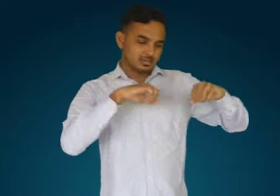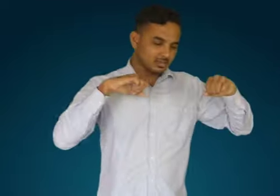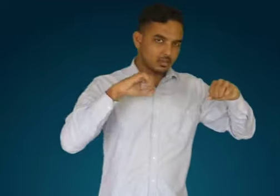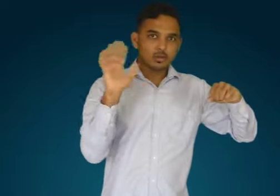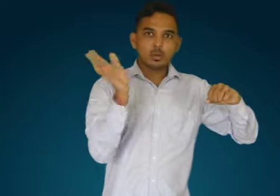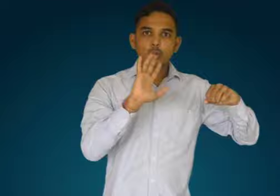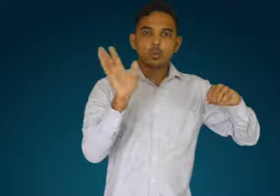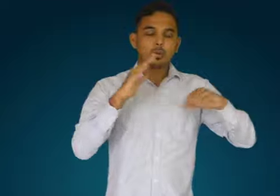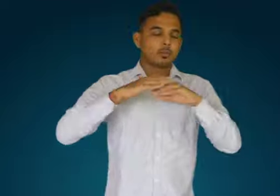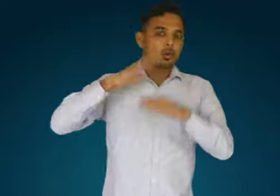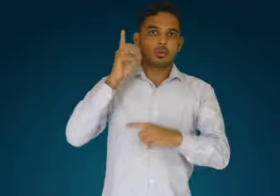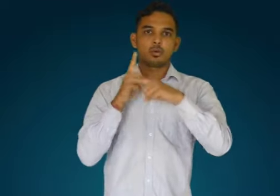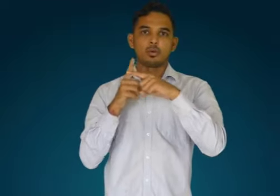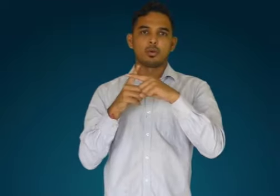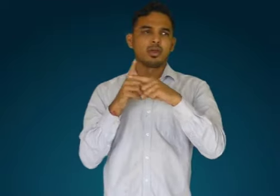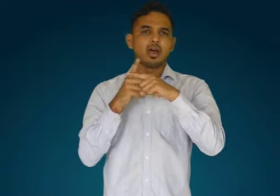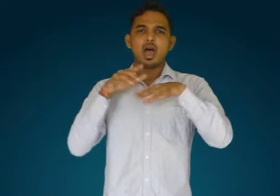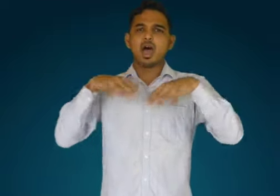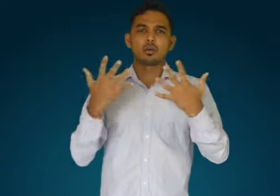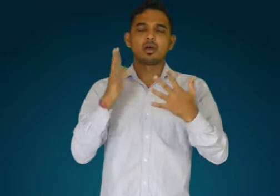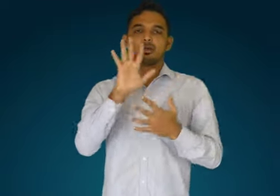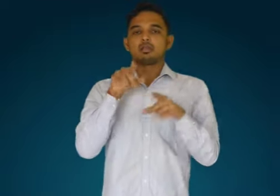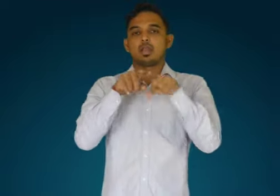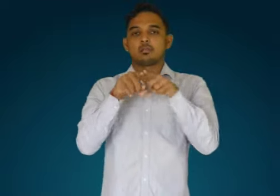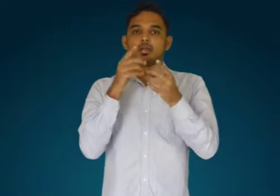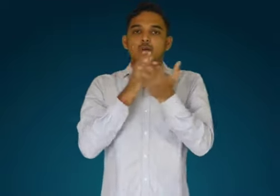and they are unable to connect the information